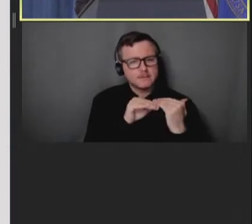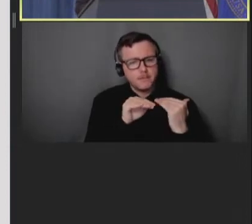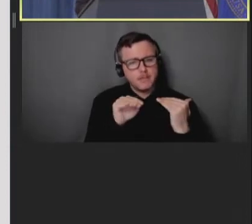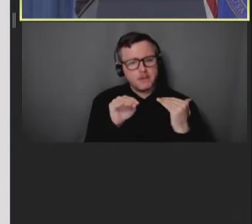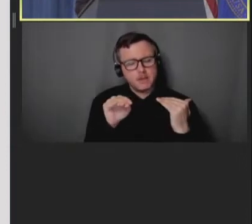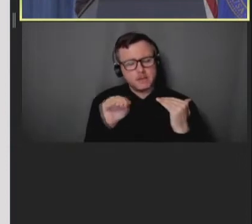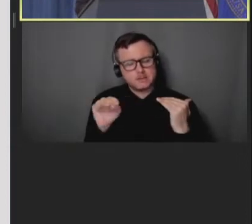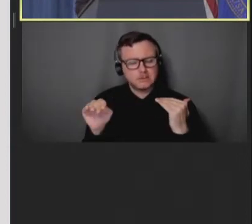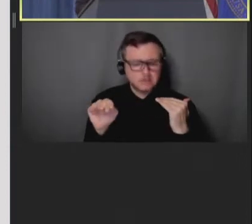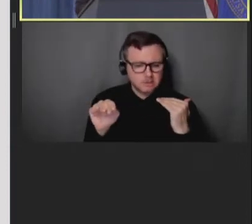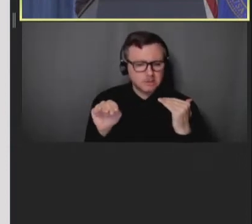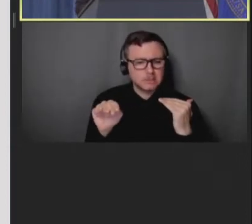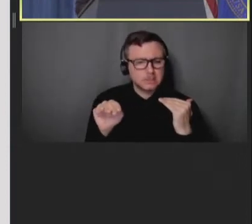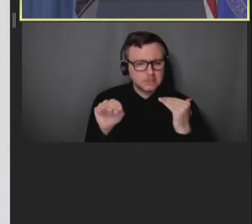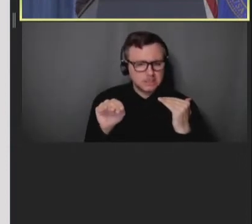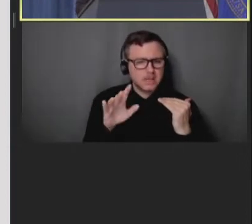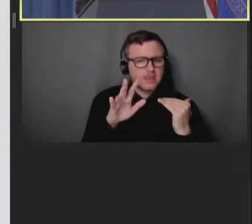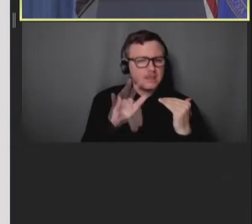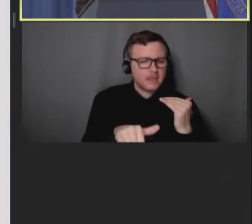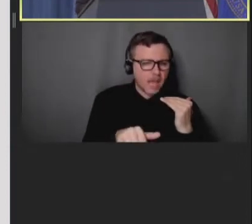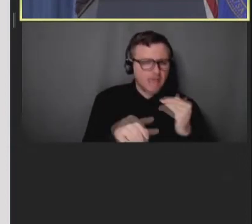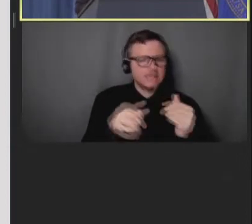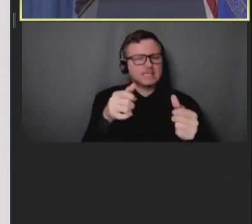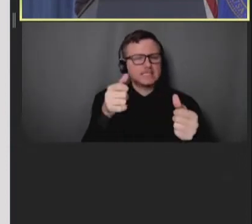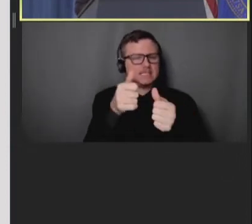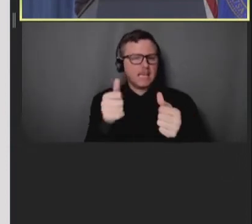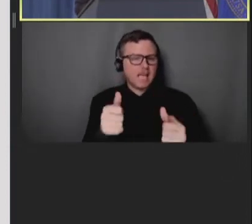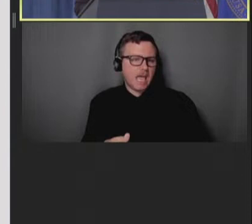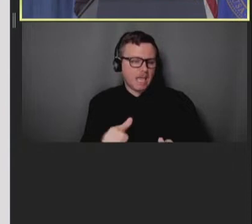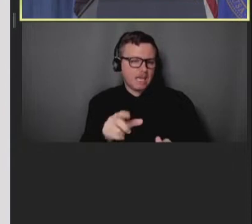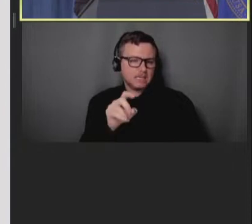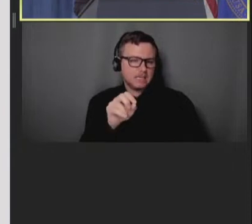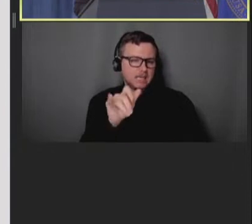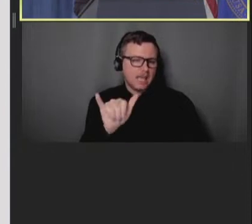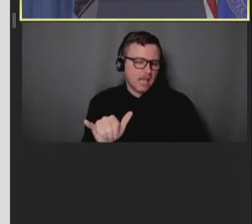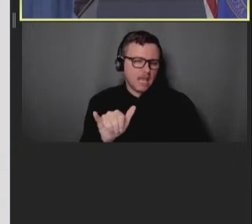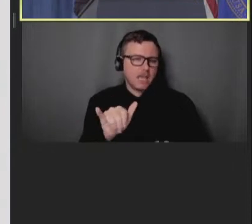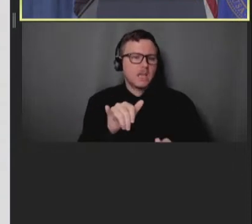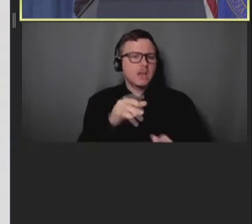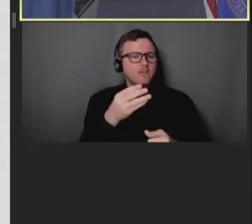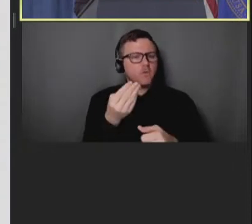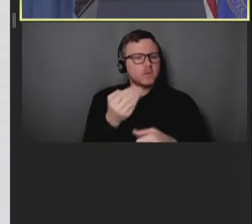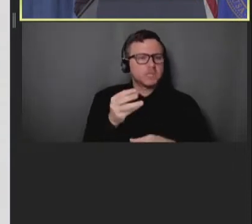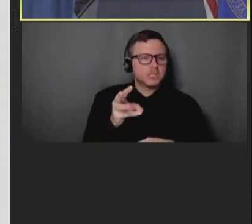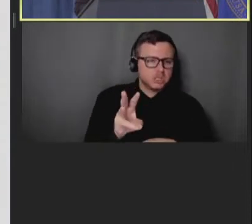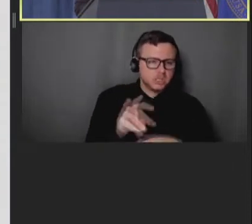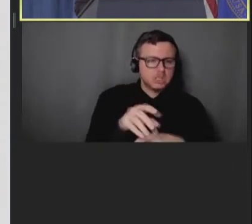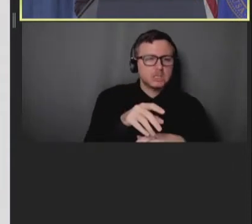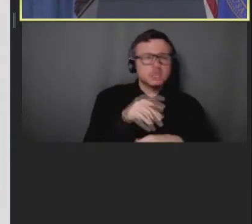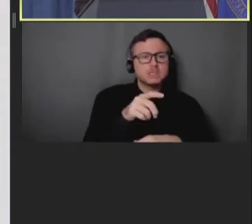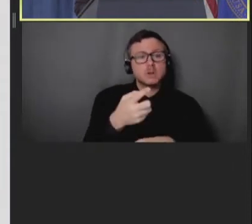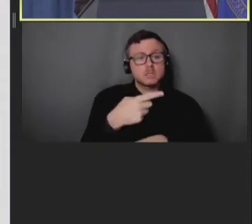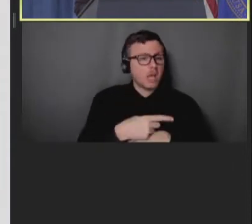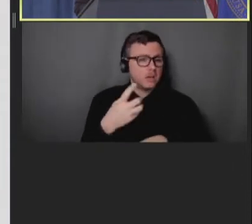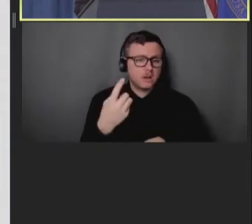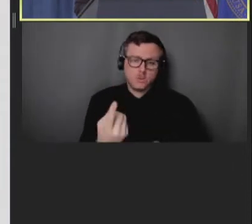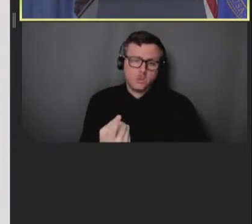the decay in D614G, such that the results at day 91 were approximately the same as day 29,